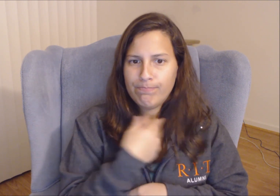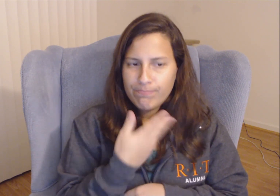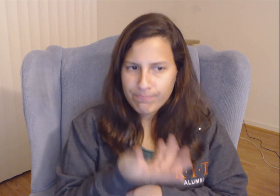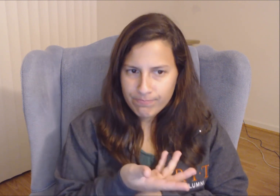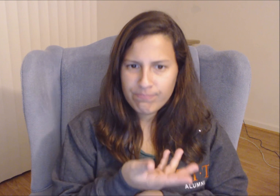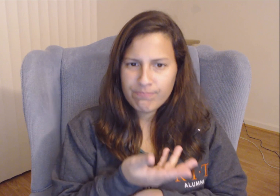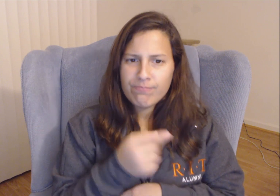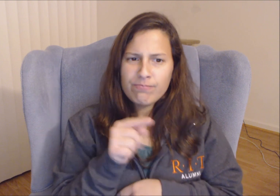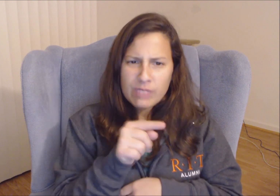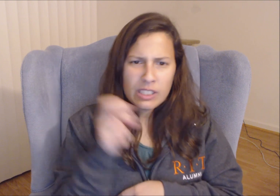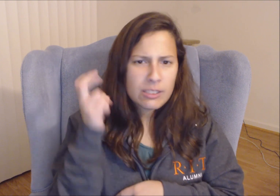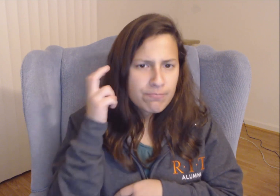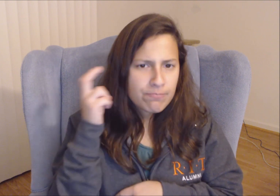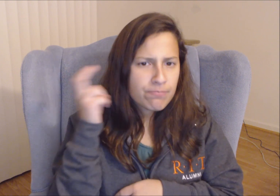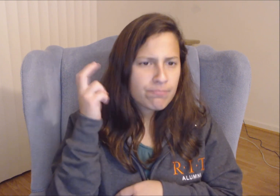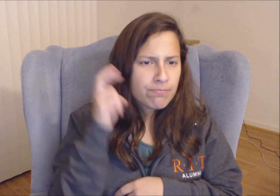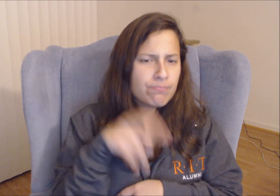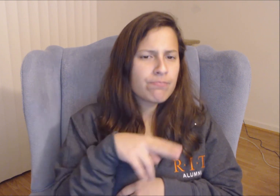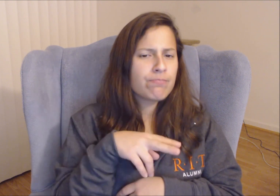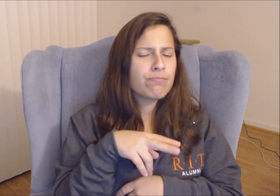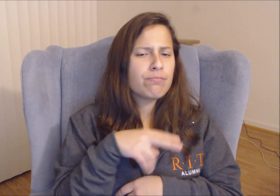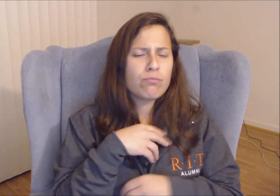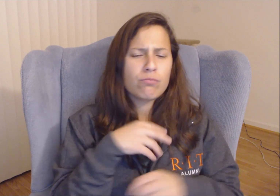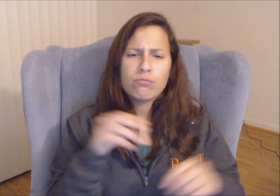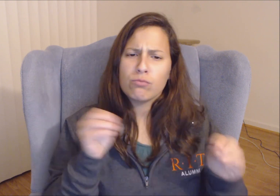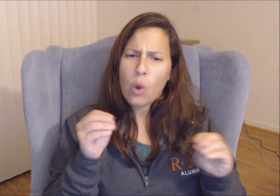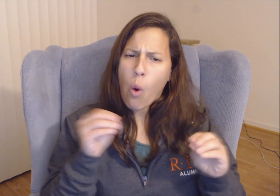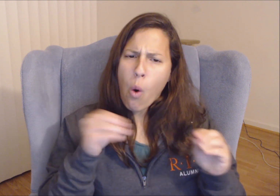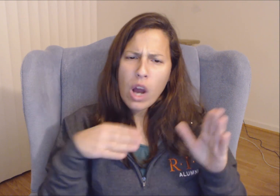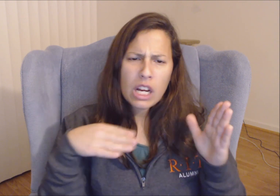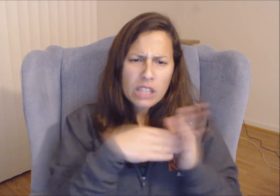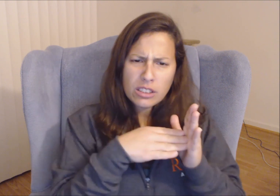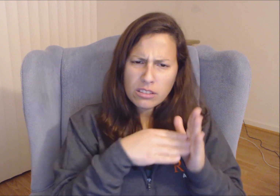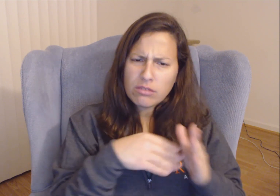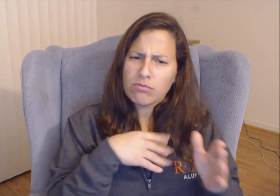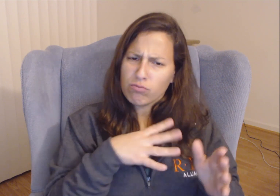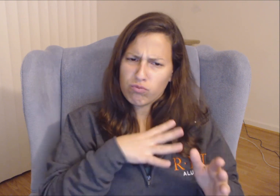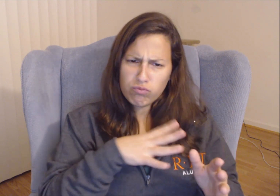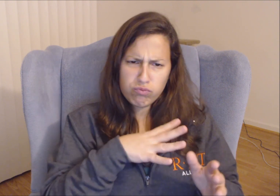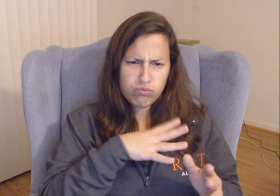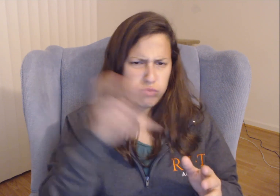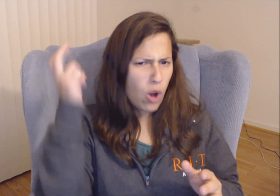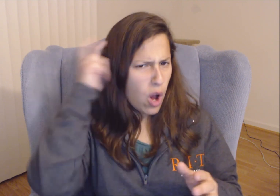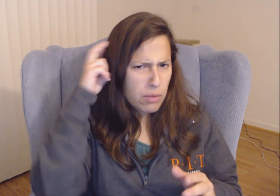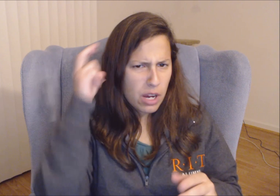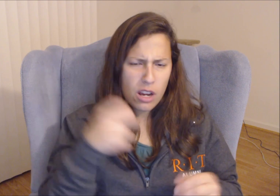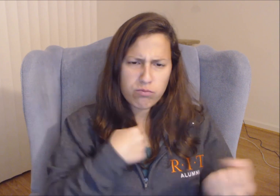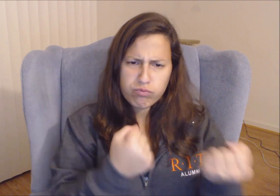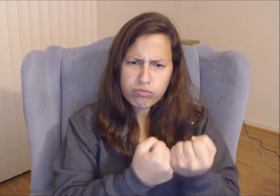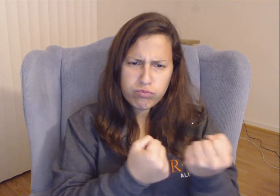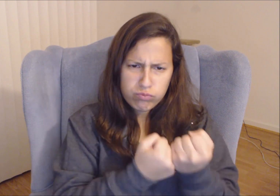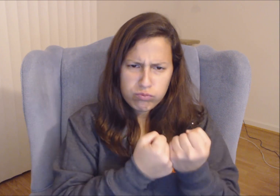umm... Cochlear Implants is almost everywhere. I have nothing to against to CI (cochlear Implant) It is fine to have CI. I support that.